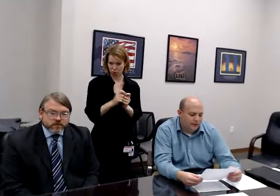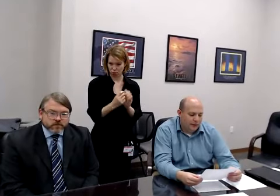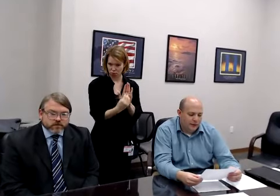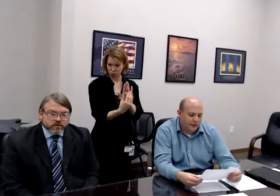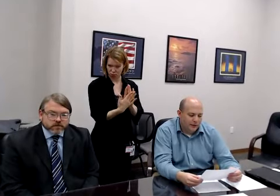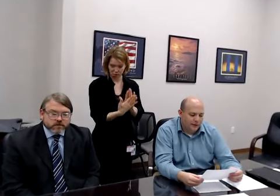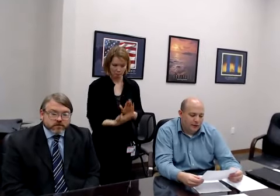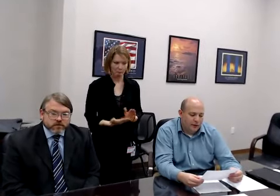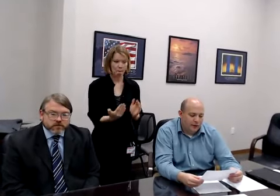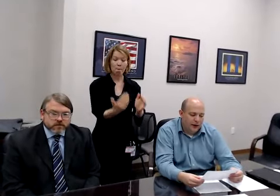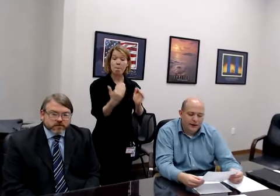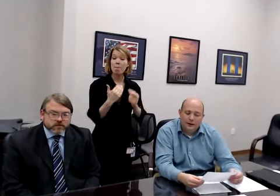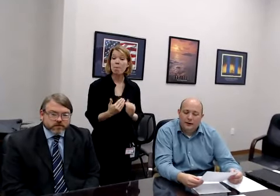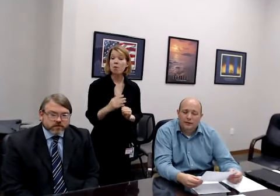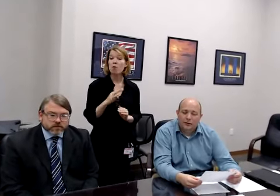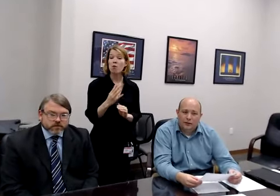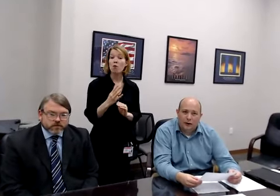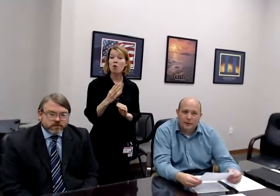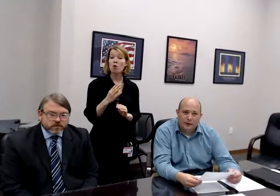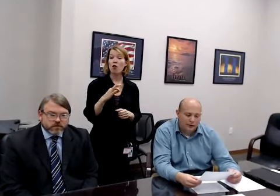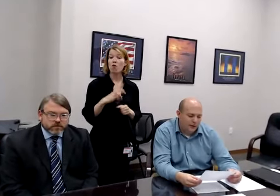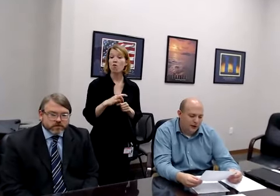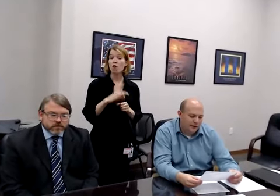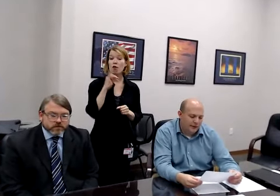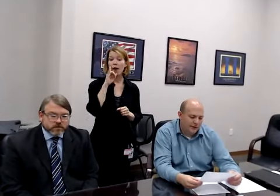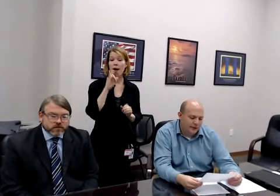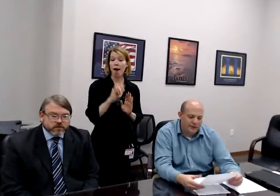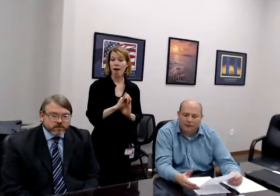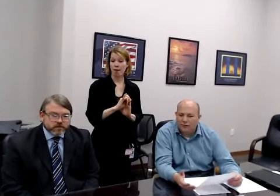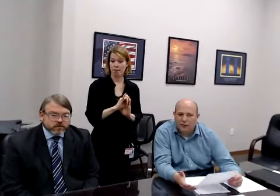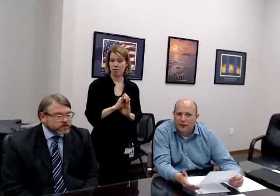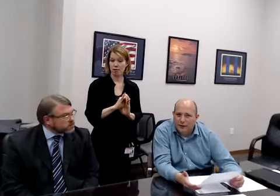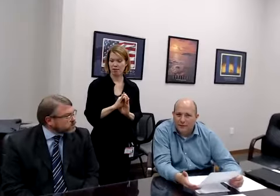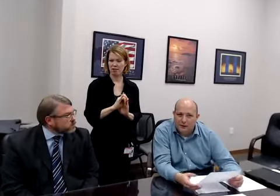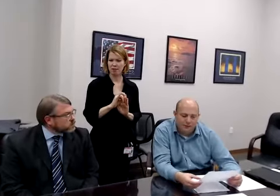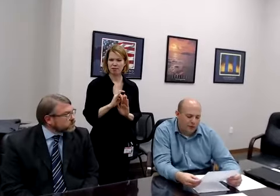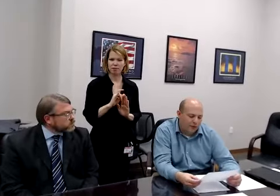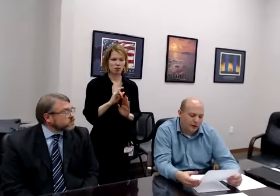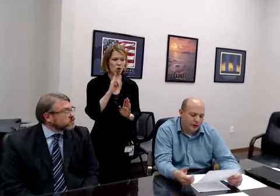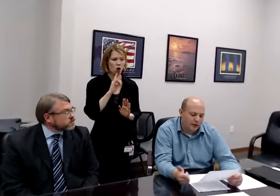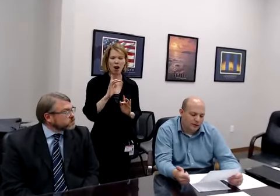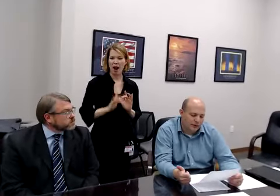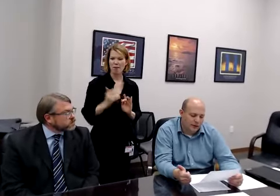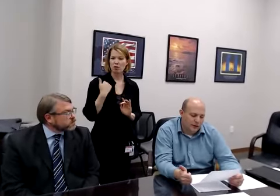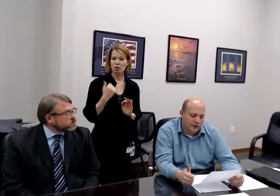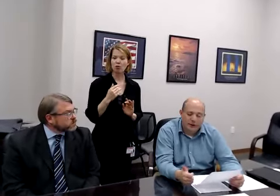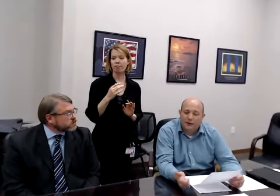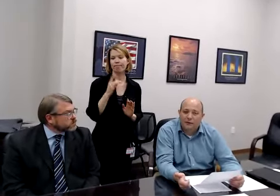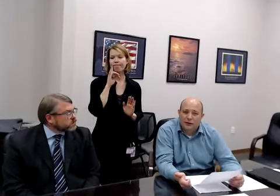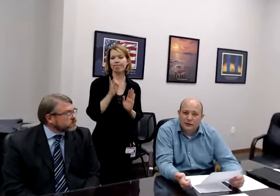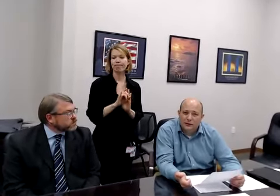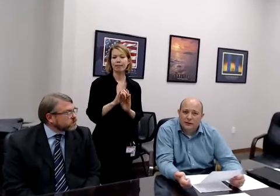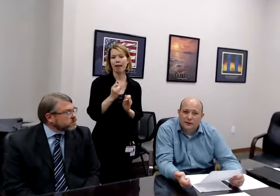The fourth is the voter ID requirement. You may have seen this if you've ever voted absentee before. You can use the last four digits